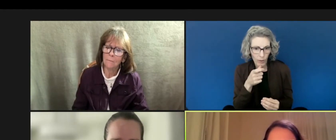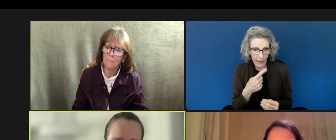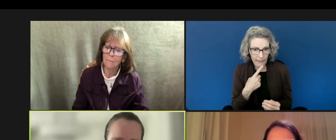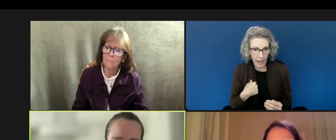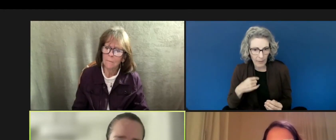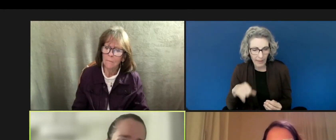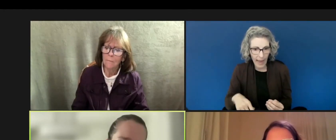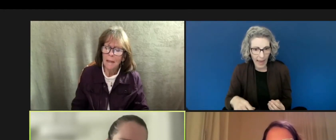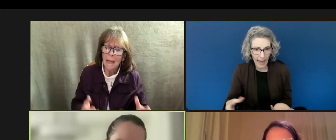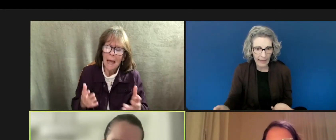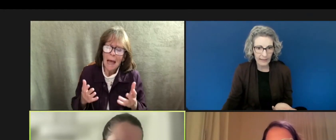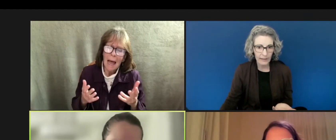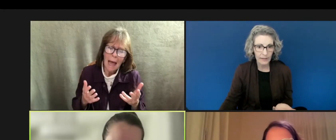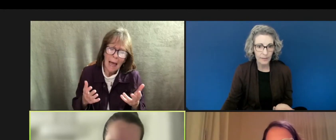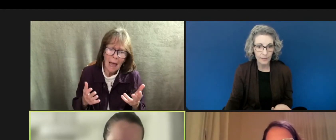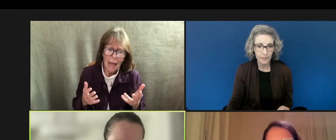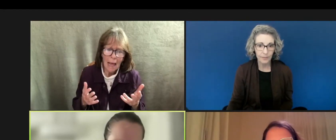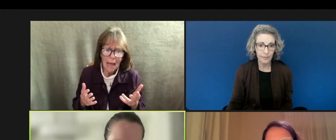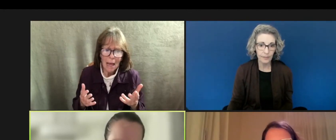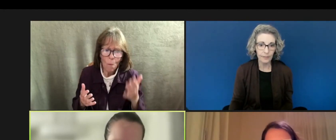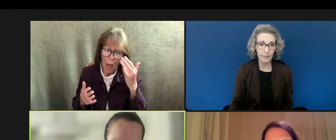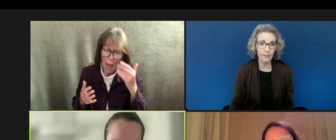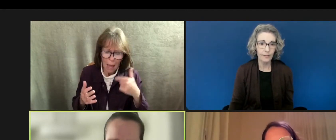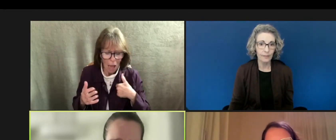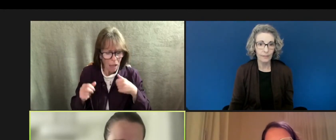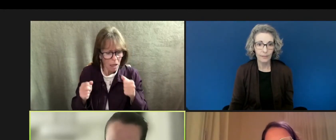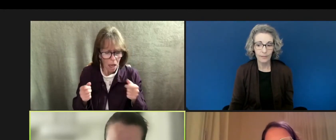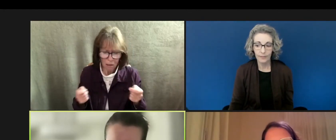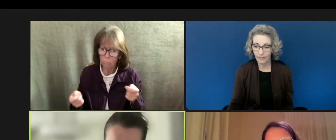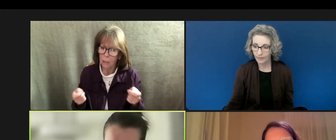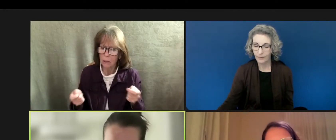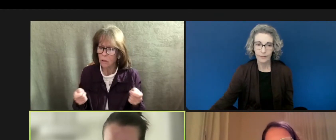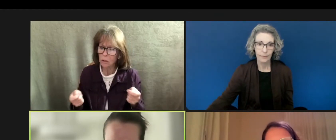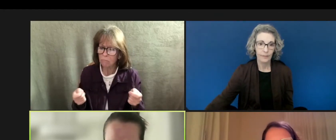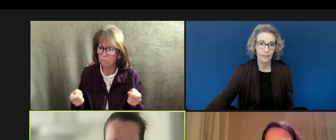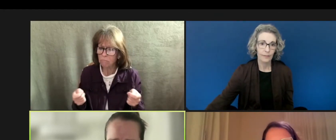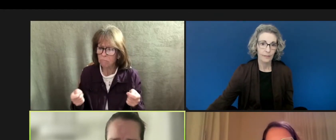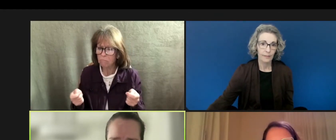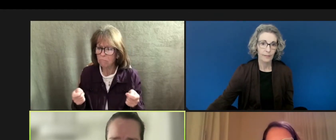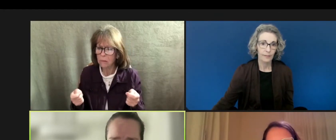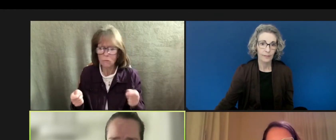Well, because I'm managing and there isn't really any problem.